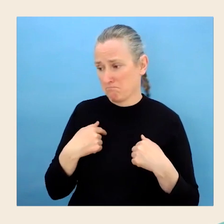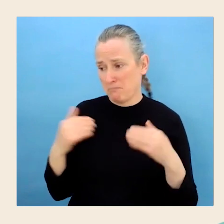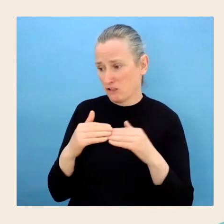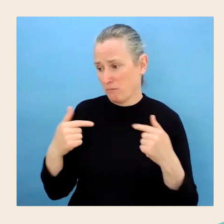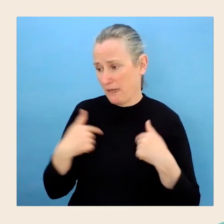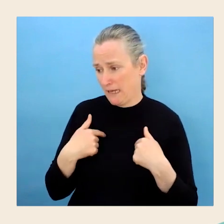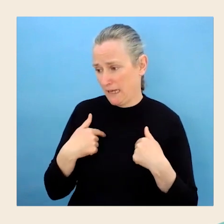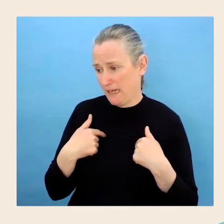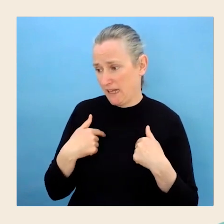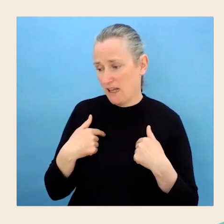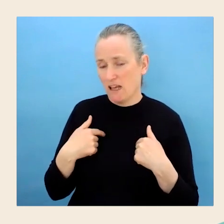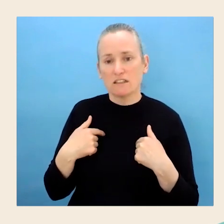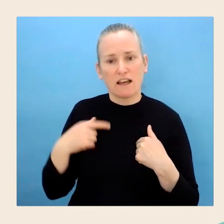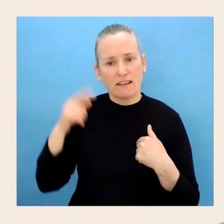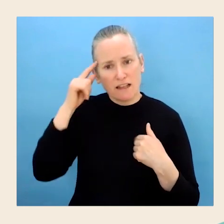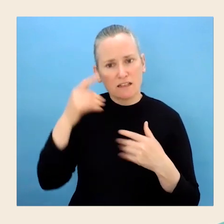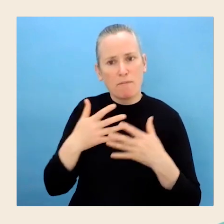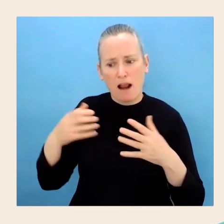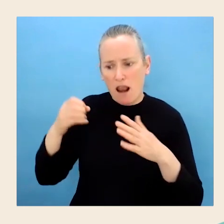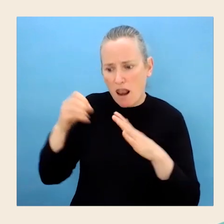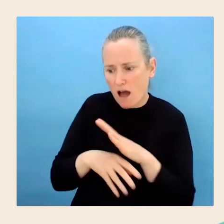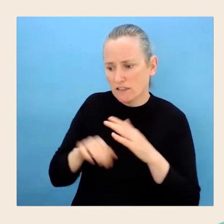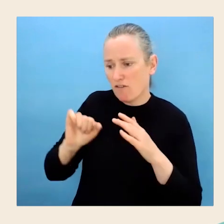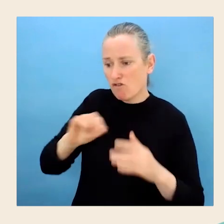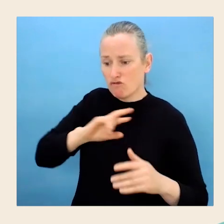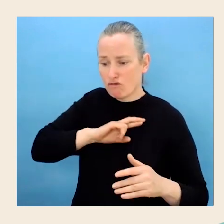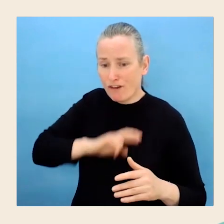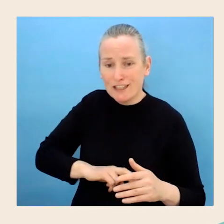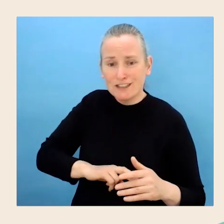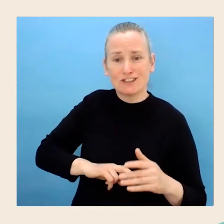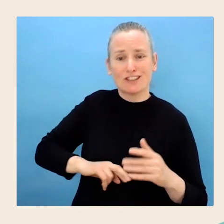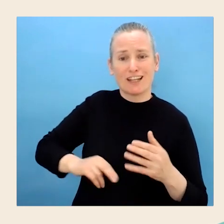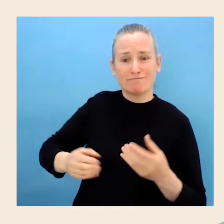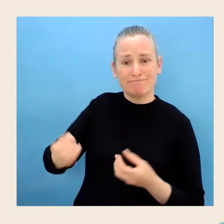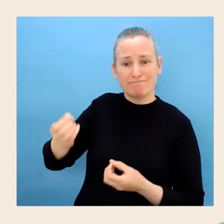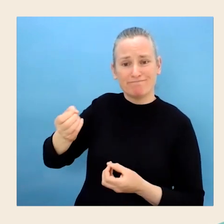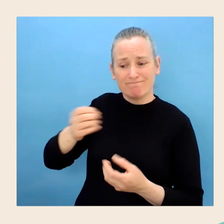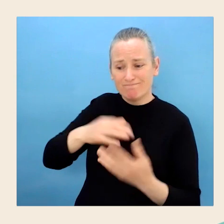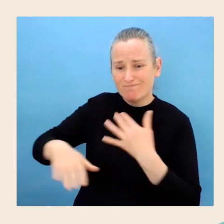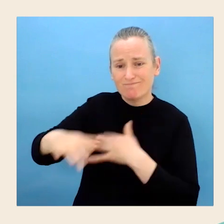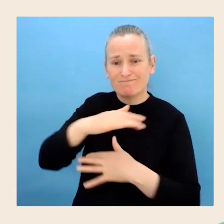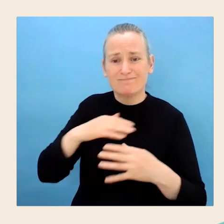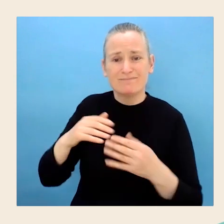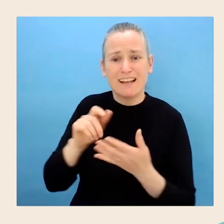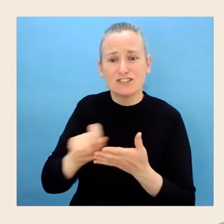and ecology of literature that I hope will find it's way through and does find it's way through,